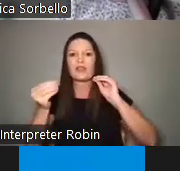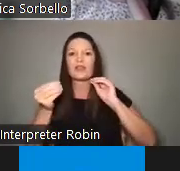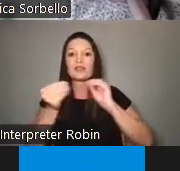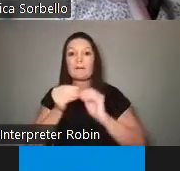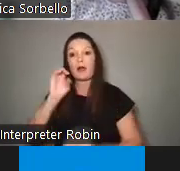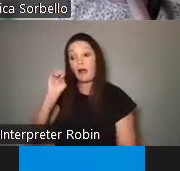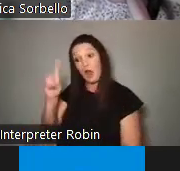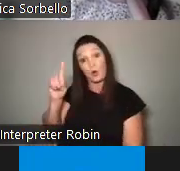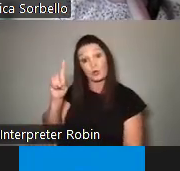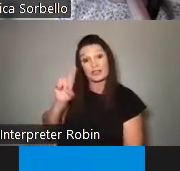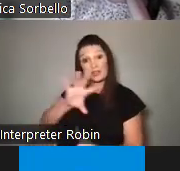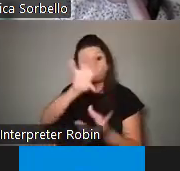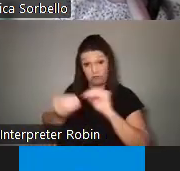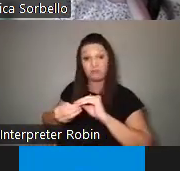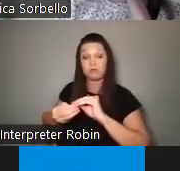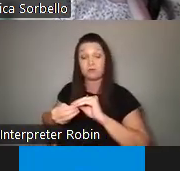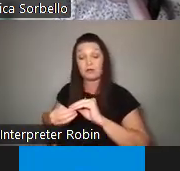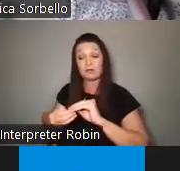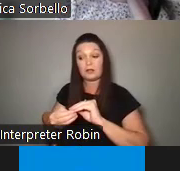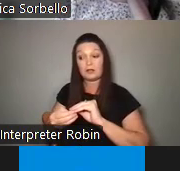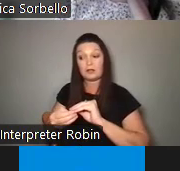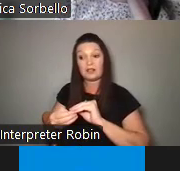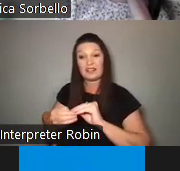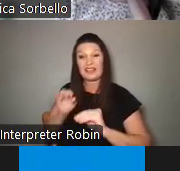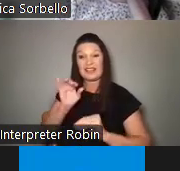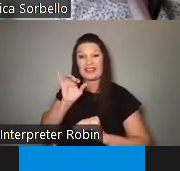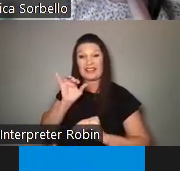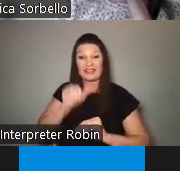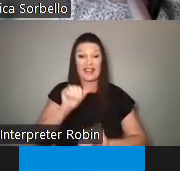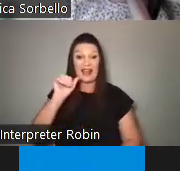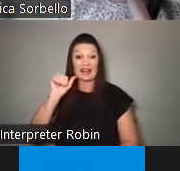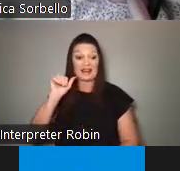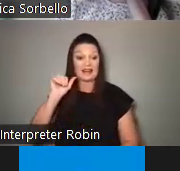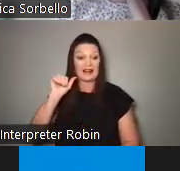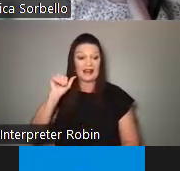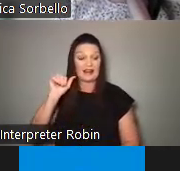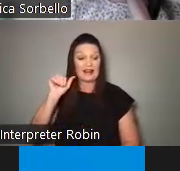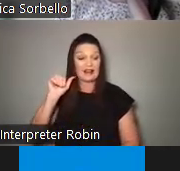are thought to be suicides? »JESSICA SORBELLO: So we don't necessarily have a